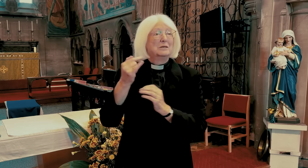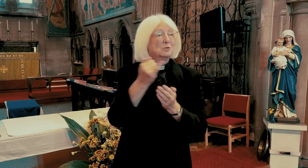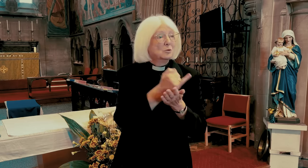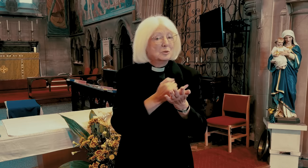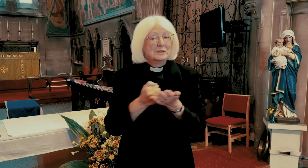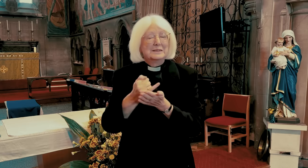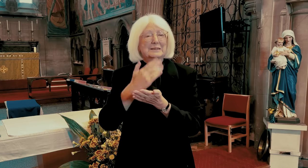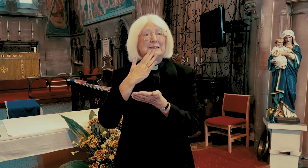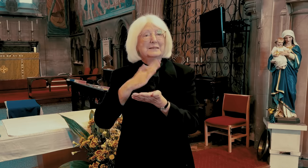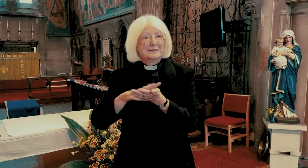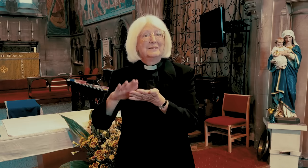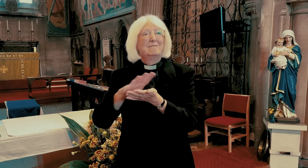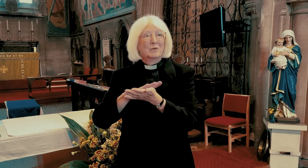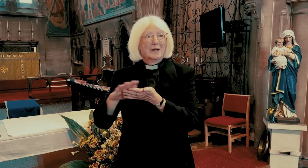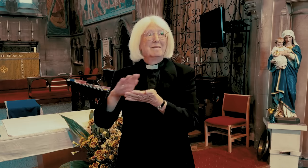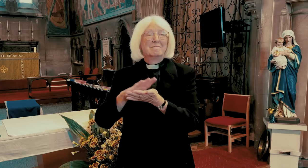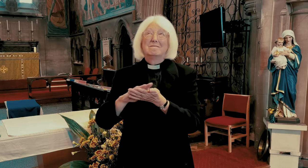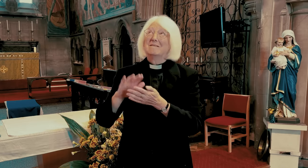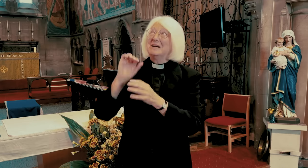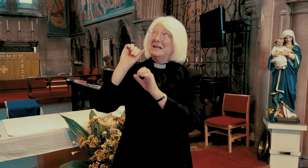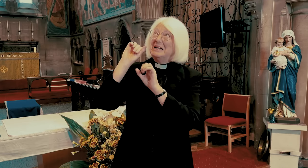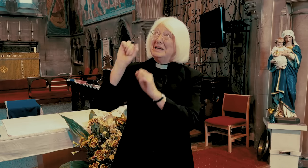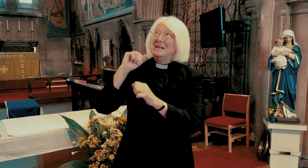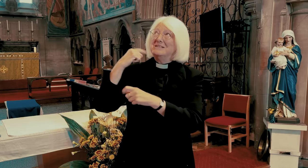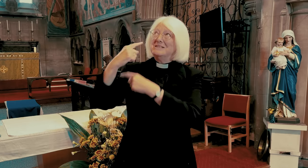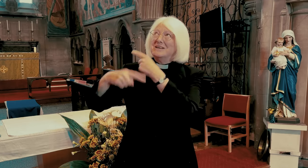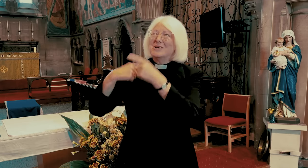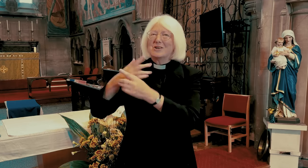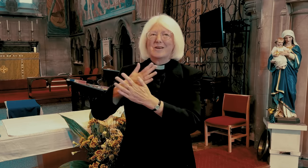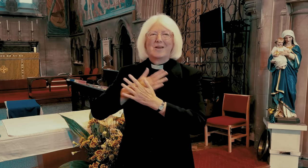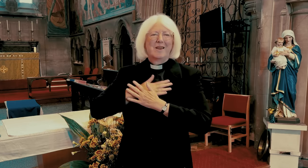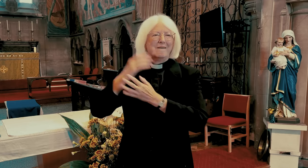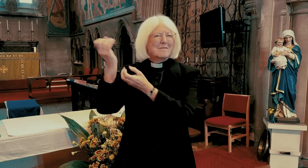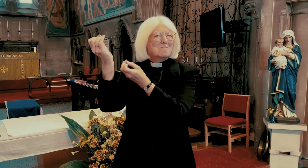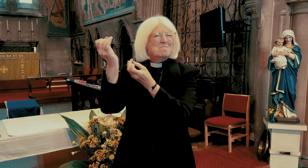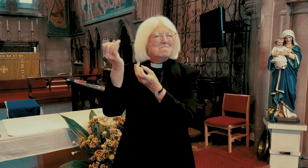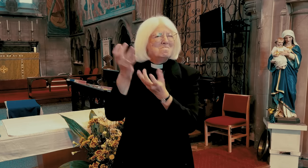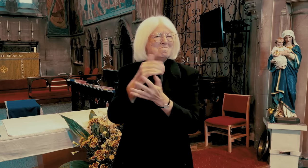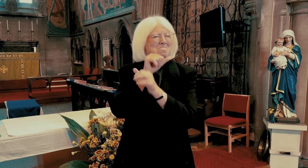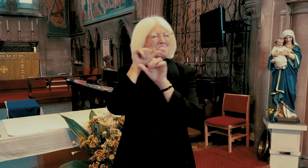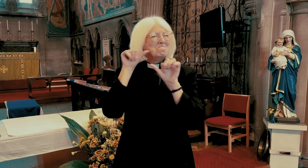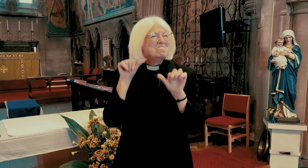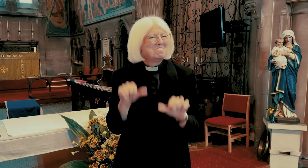forgive you your sins, and assure you of his eternal love